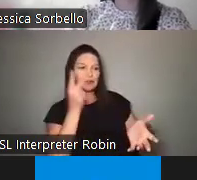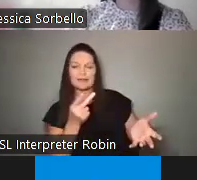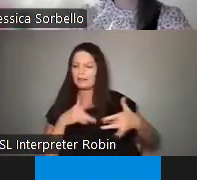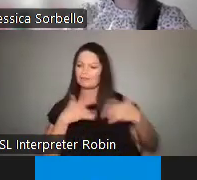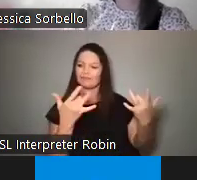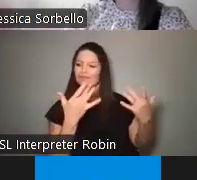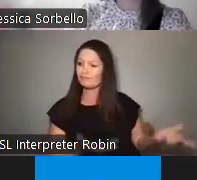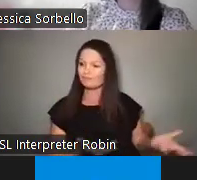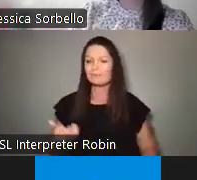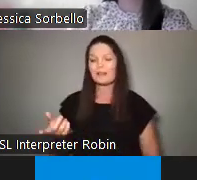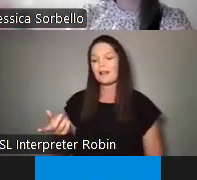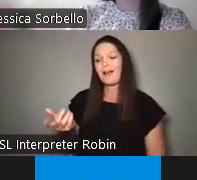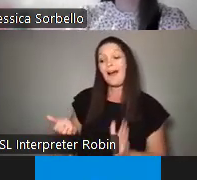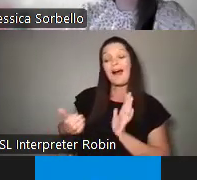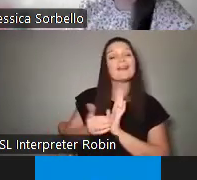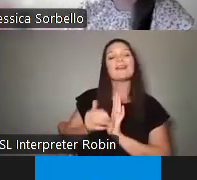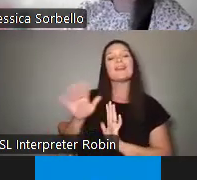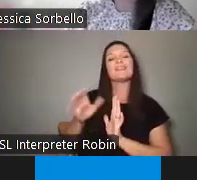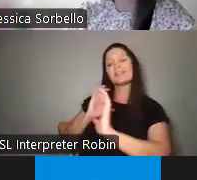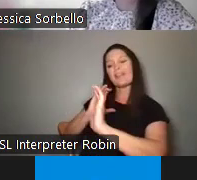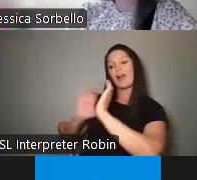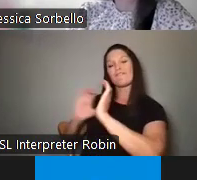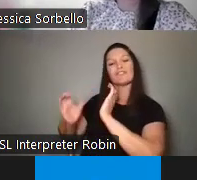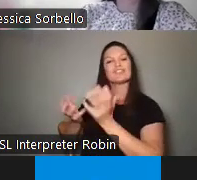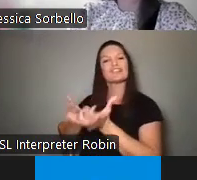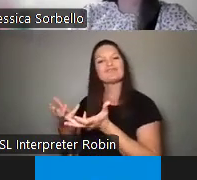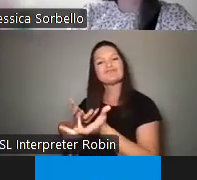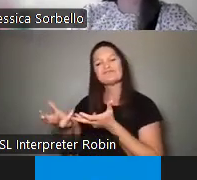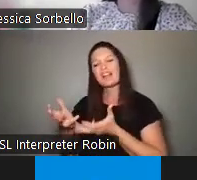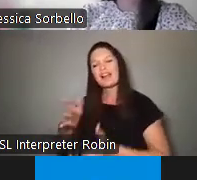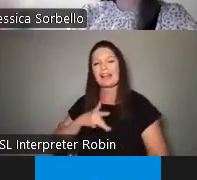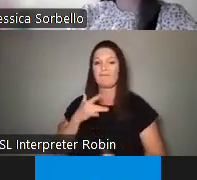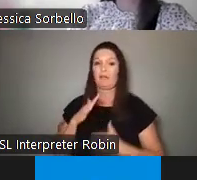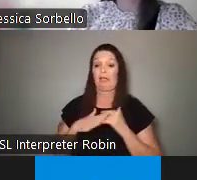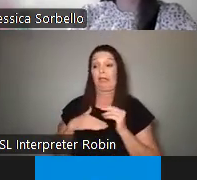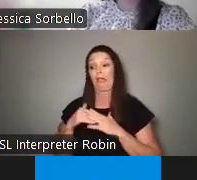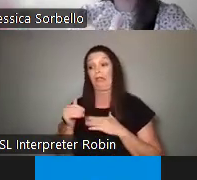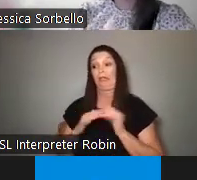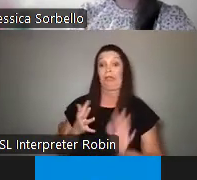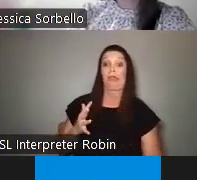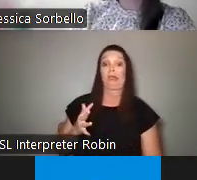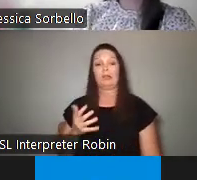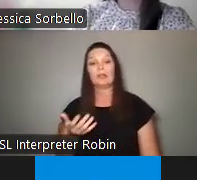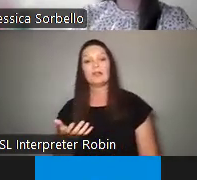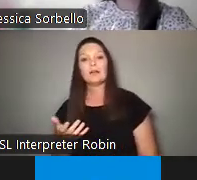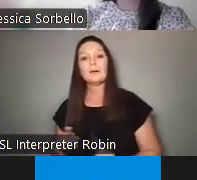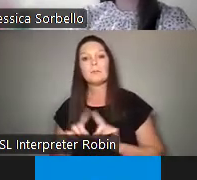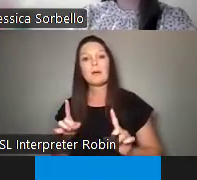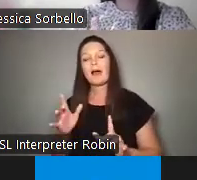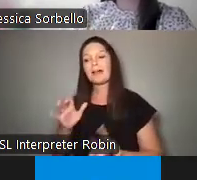is harm reduction and that is best practice the reality is us not suggesting or not engaging in